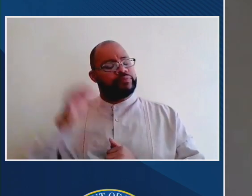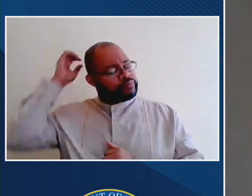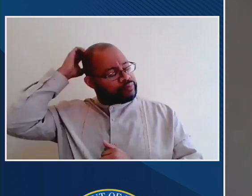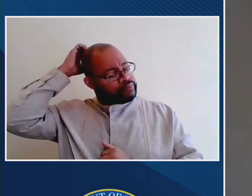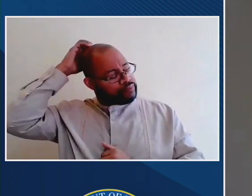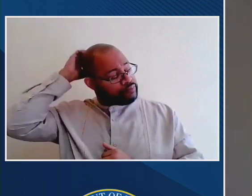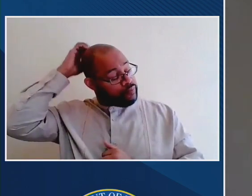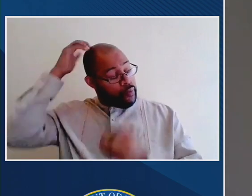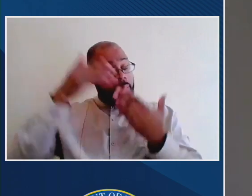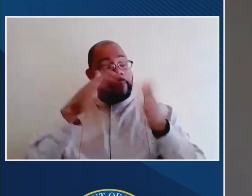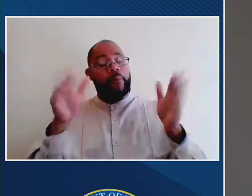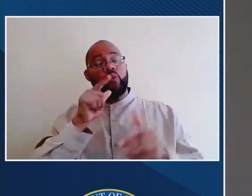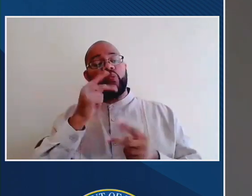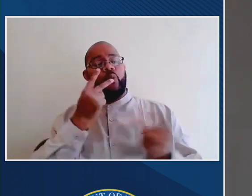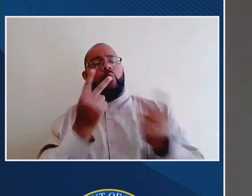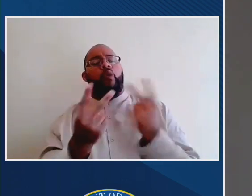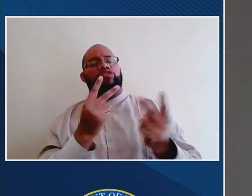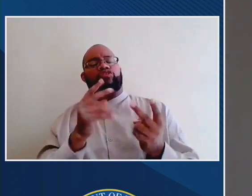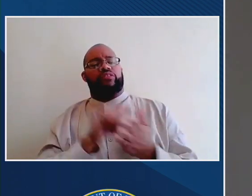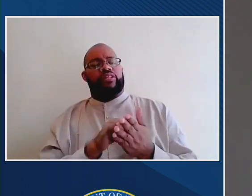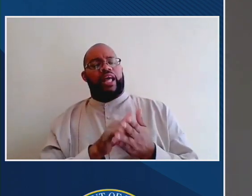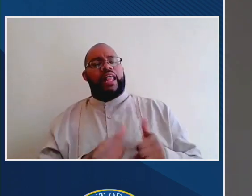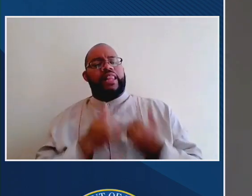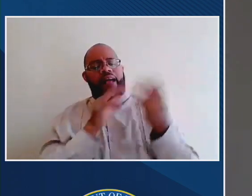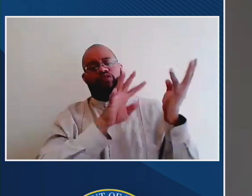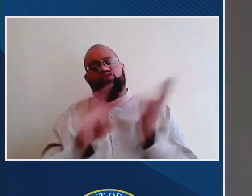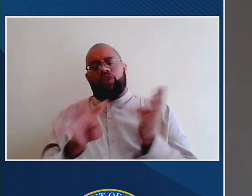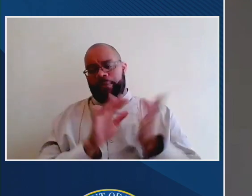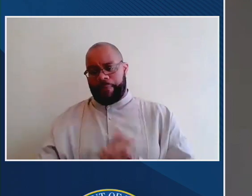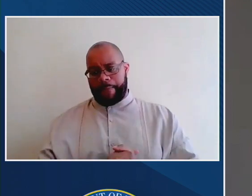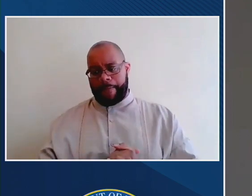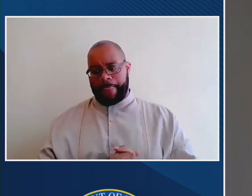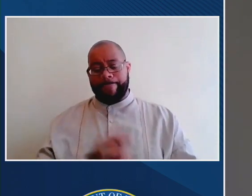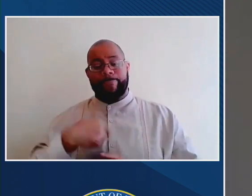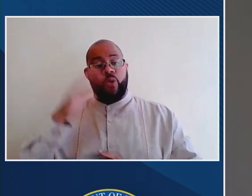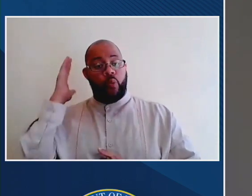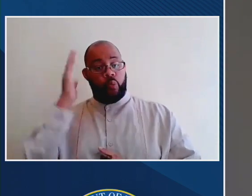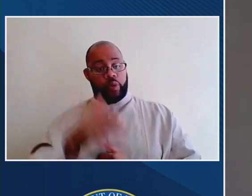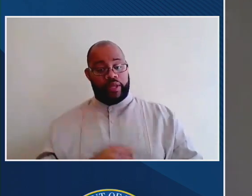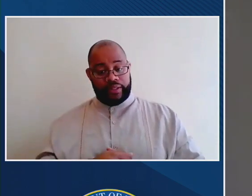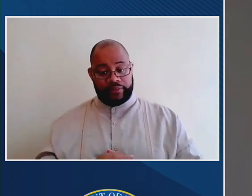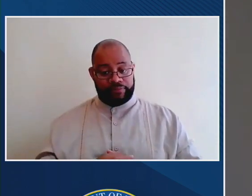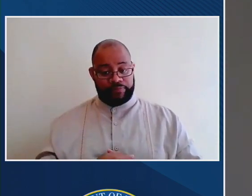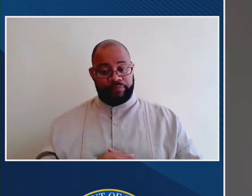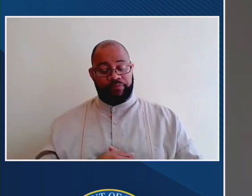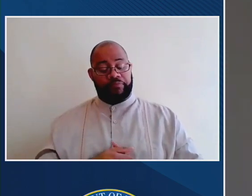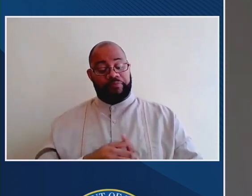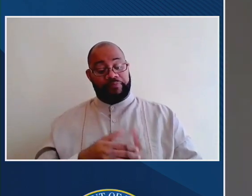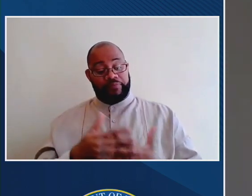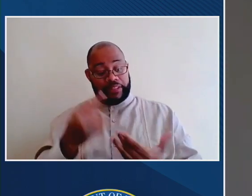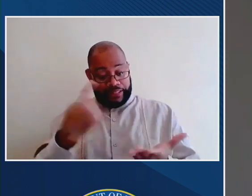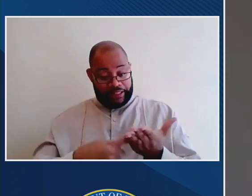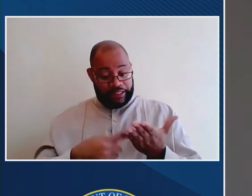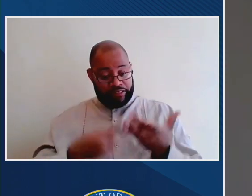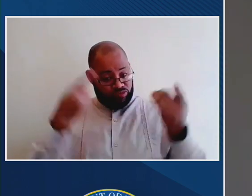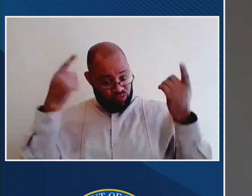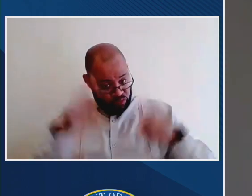viewing via the live stream. We will be engaging in consensus decision making to develop regulations.